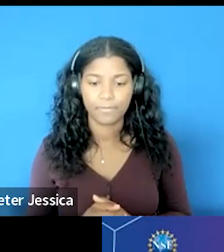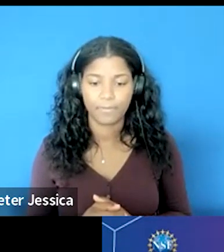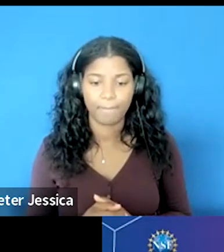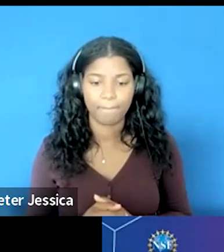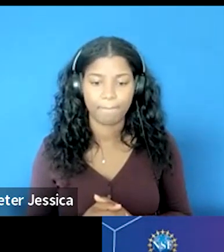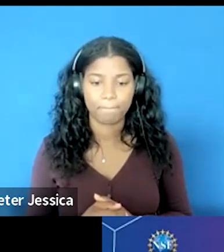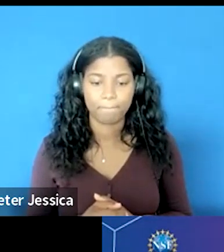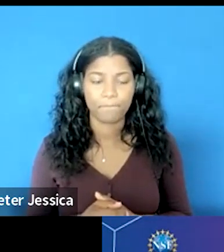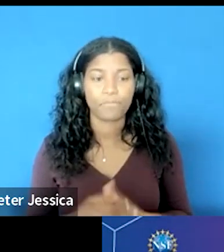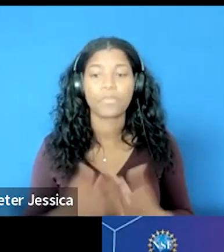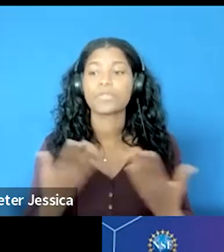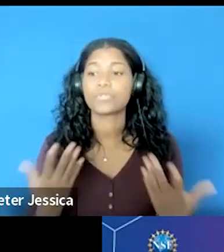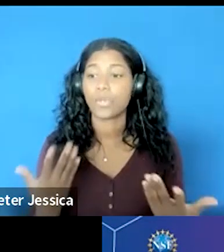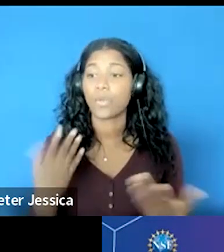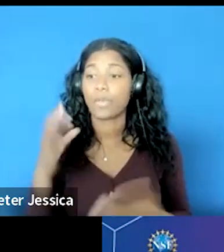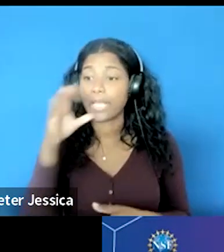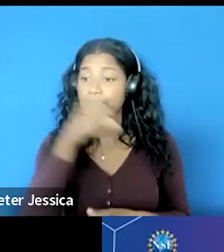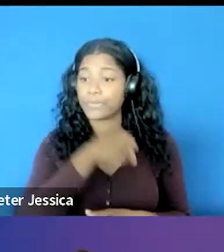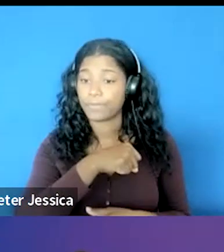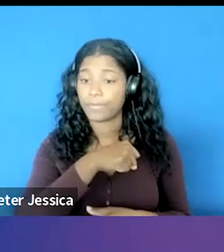Manju Hingorani: So my assumption here is that the person